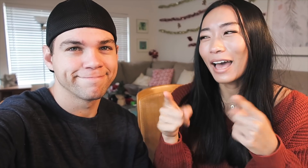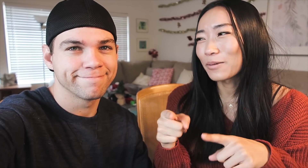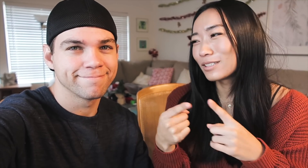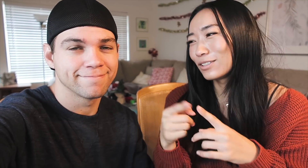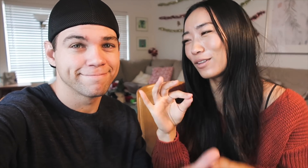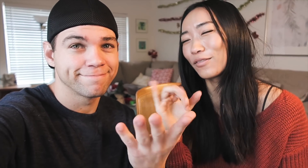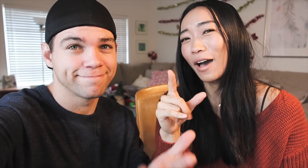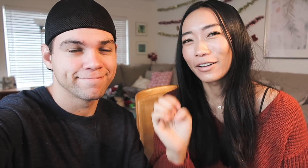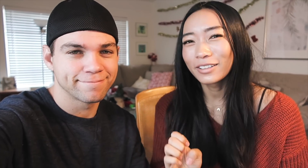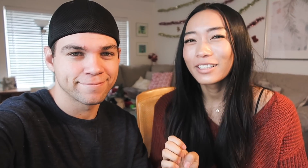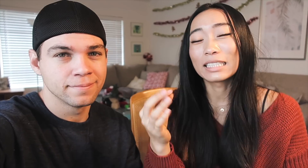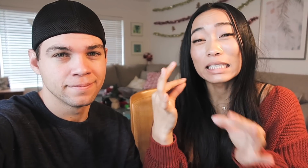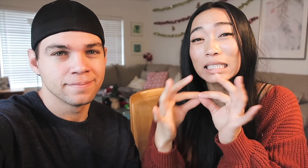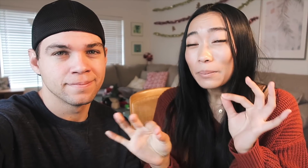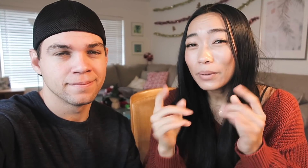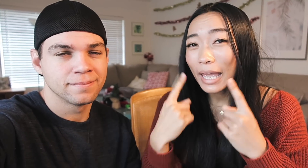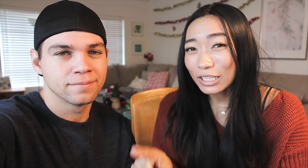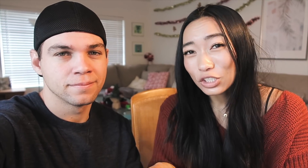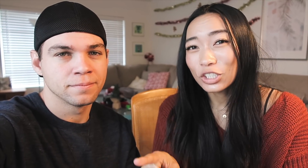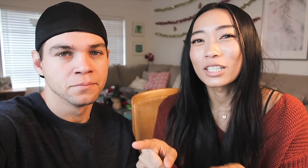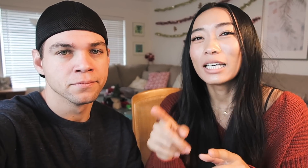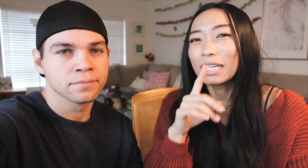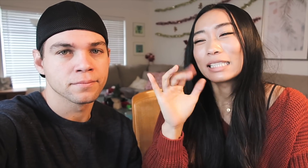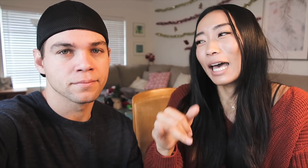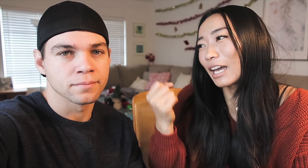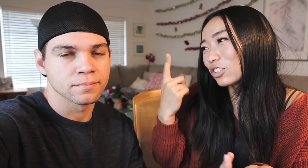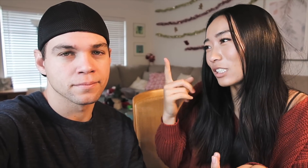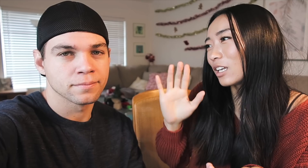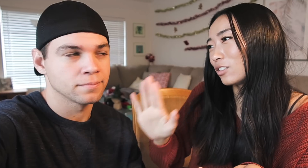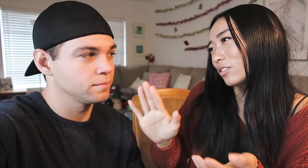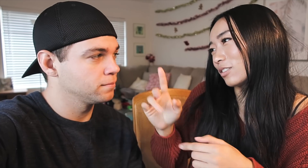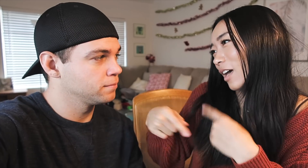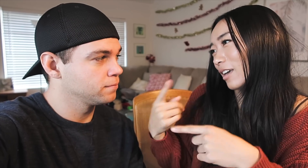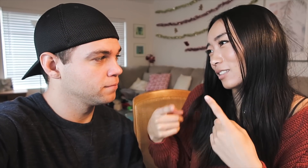the start of the video is missing I don't know what happened to the file. The simple answer is that I understand your signs